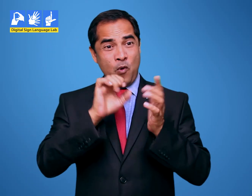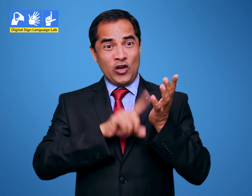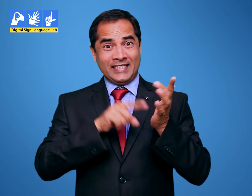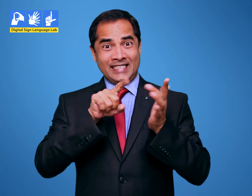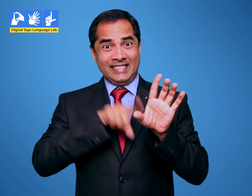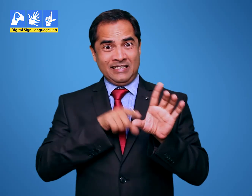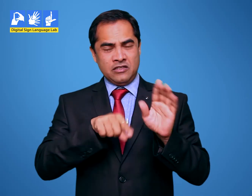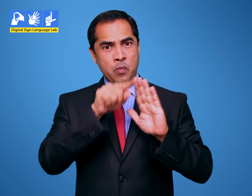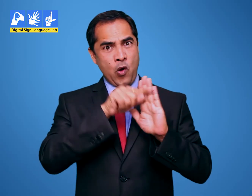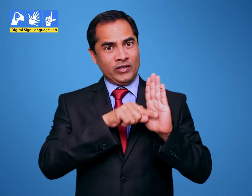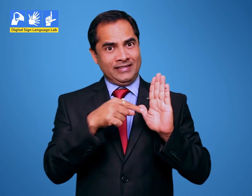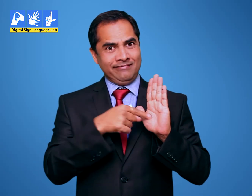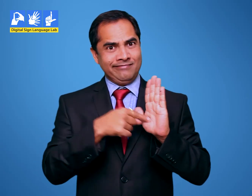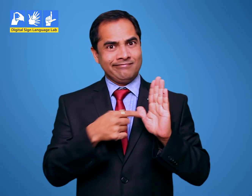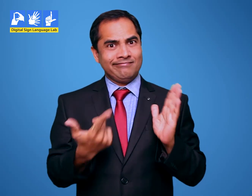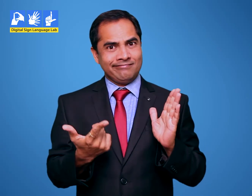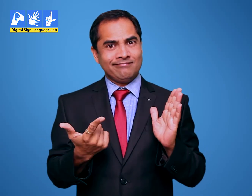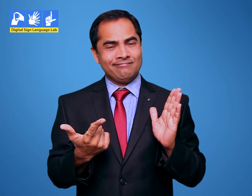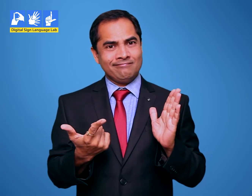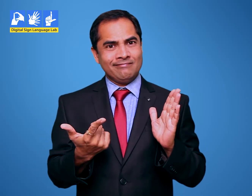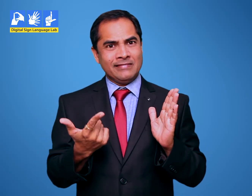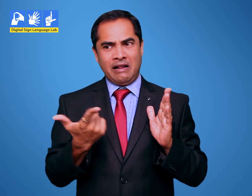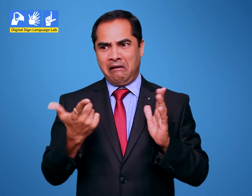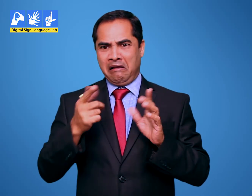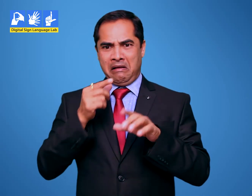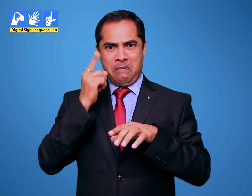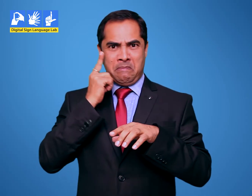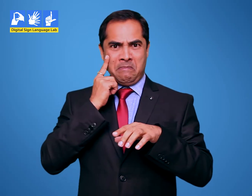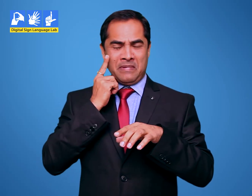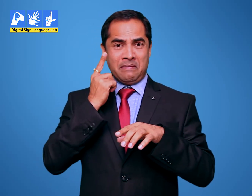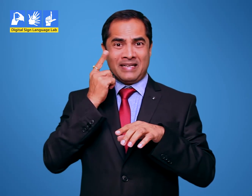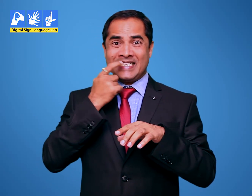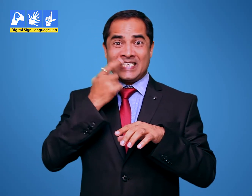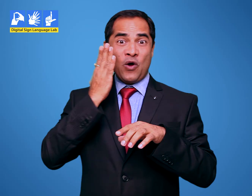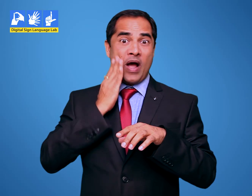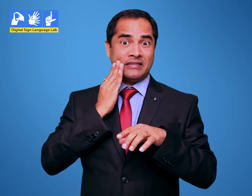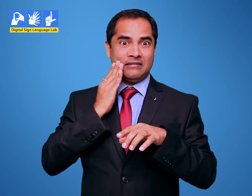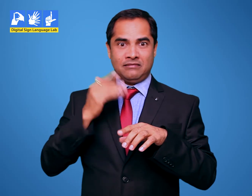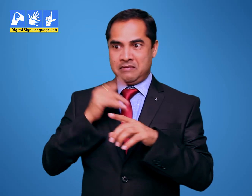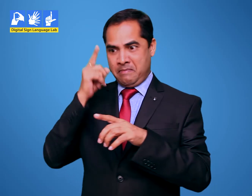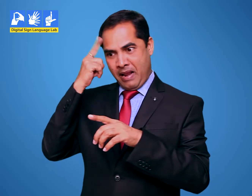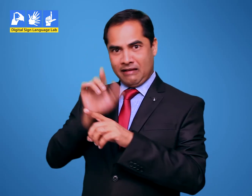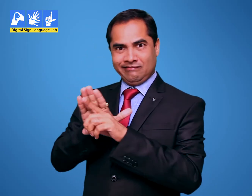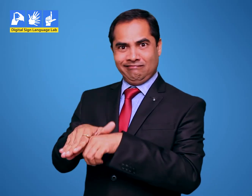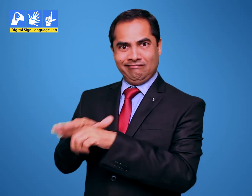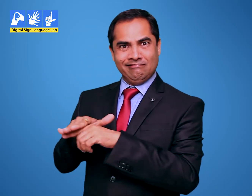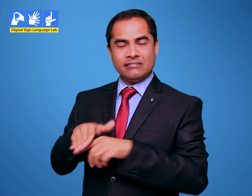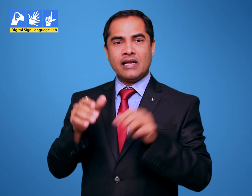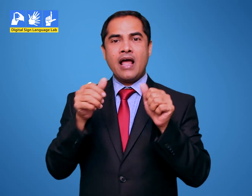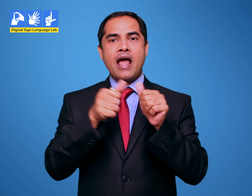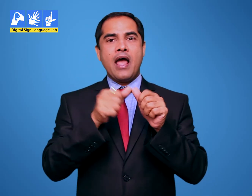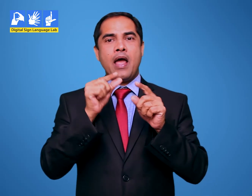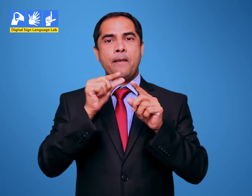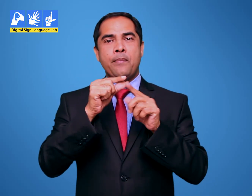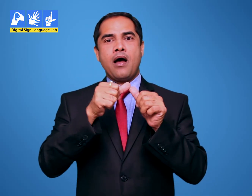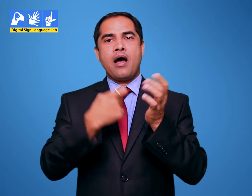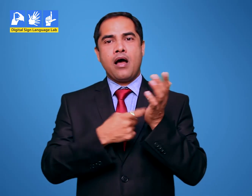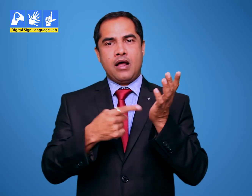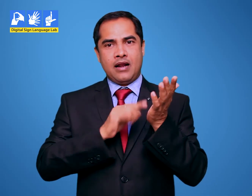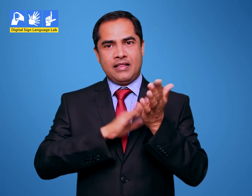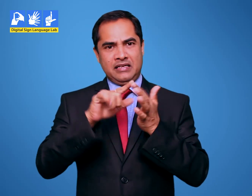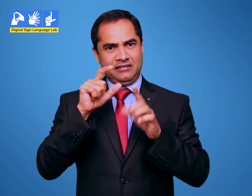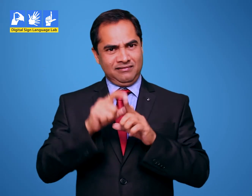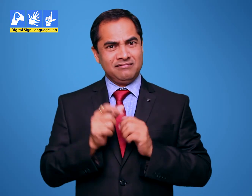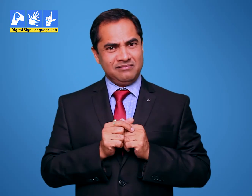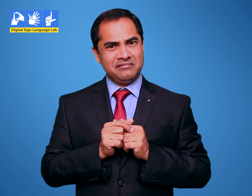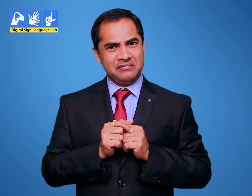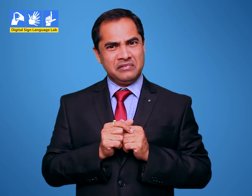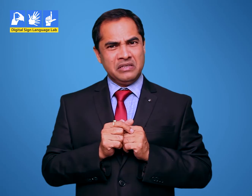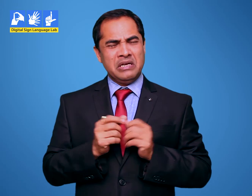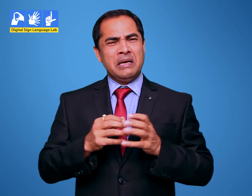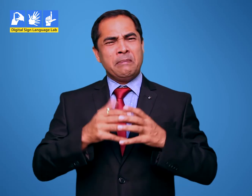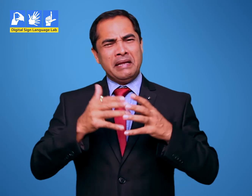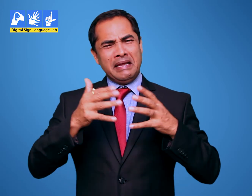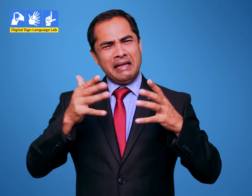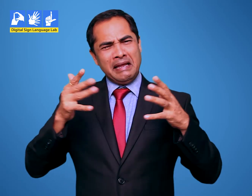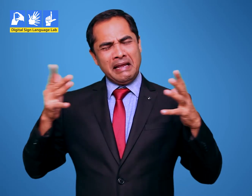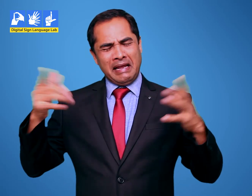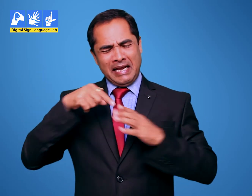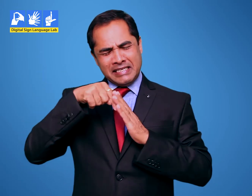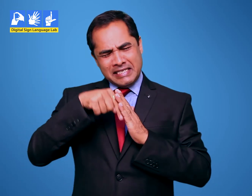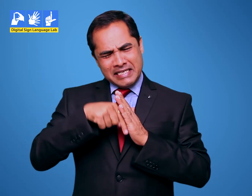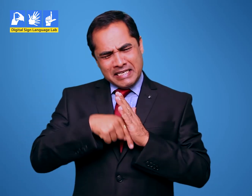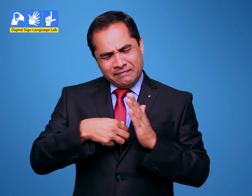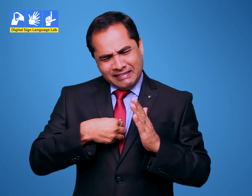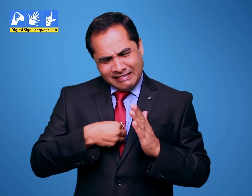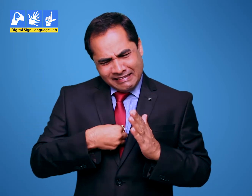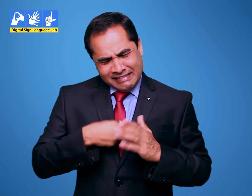The policy of apartheid created a deep and lasting wound in my country and my